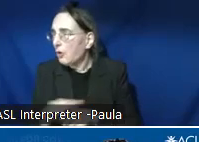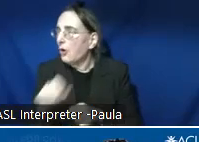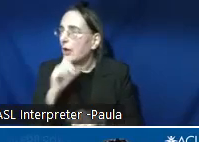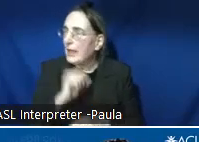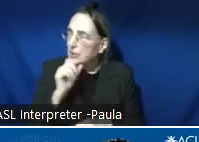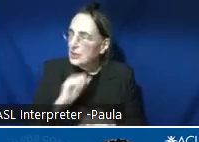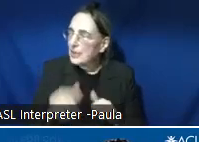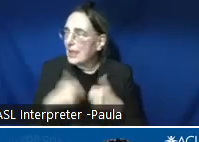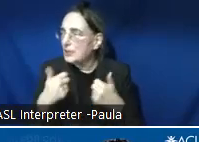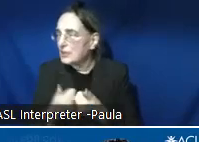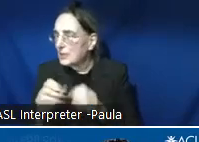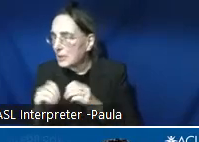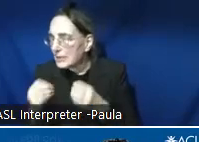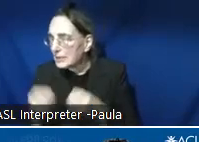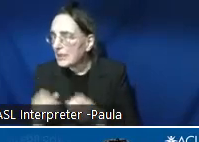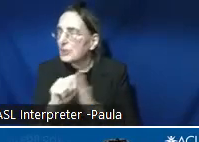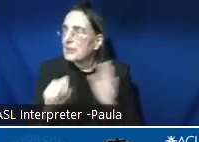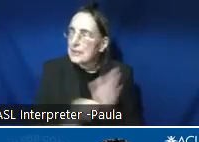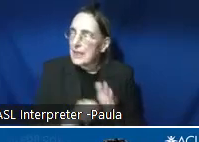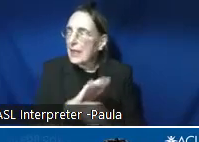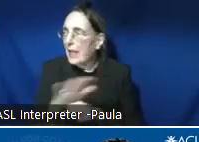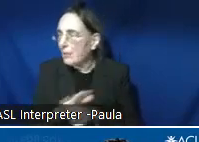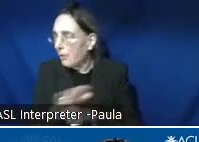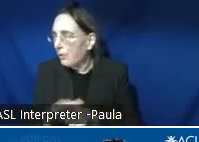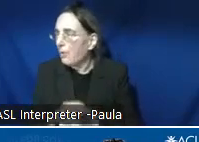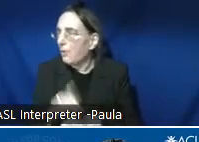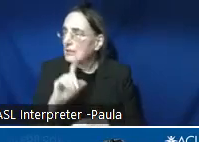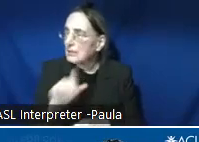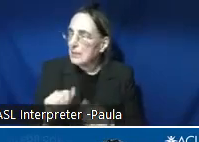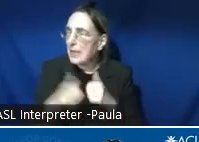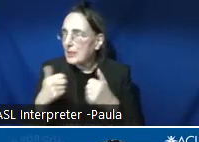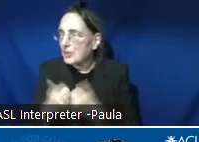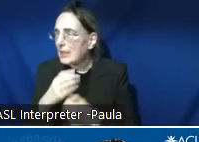and organizations, and state and local aging agencies and organizations.